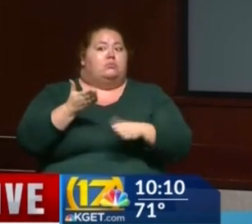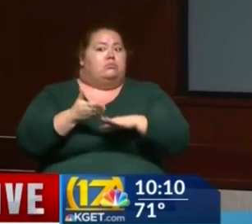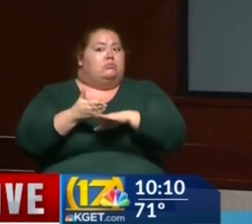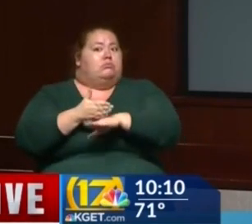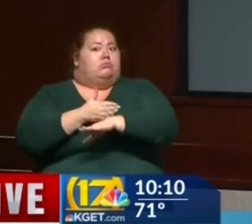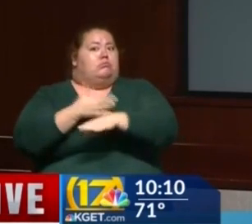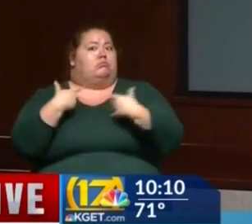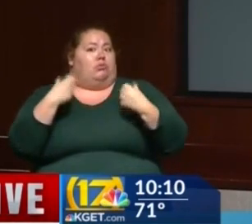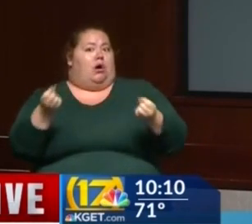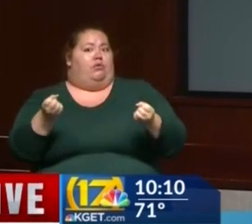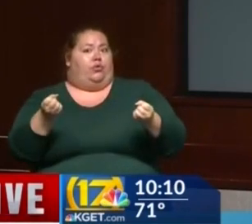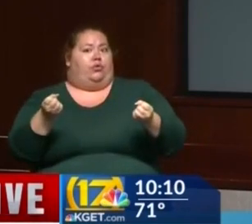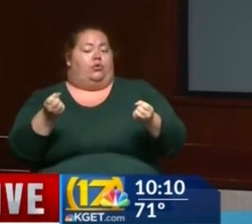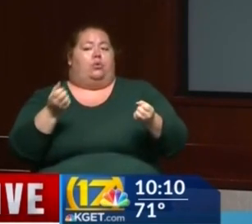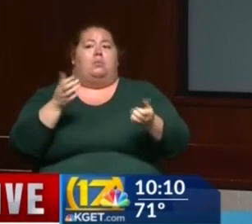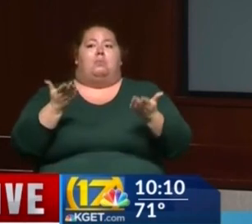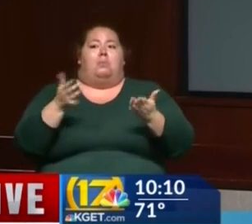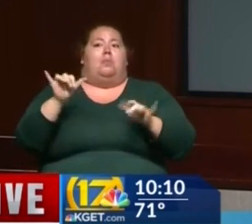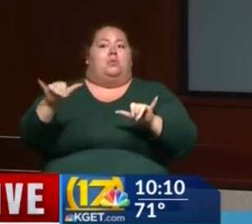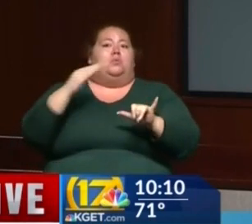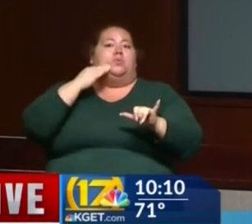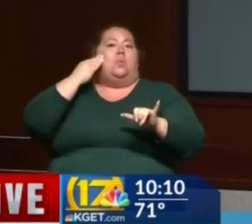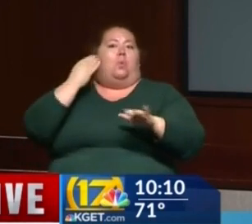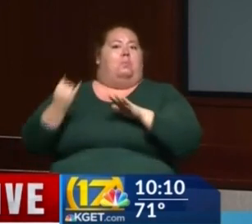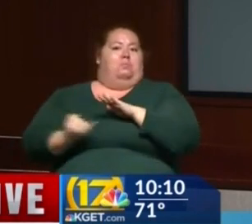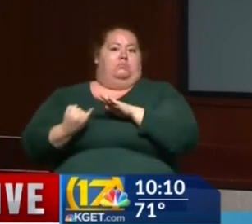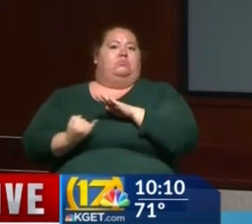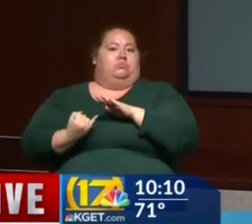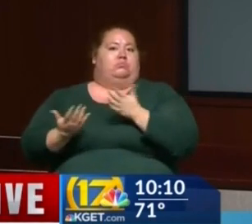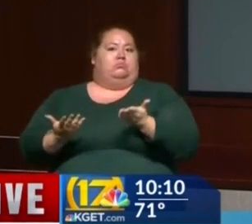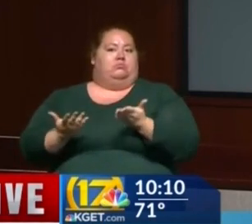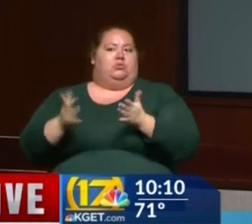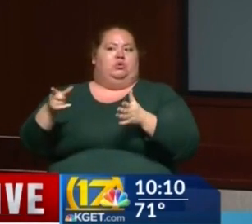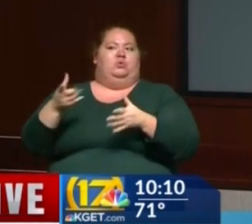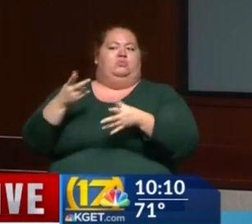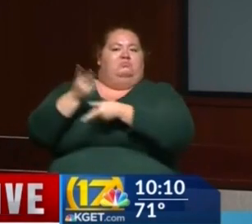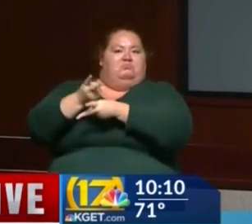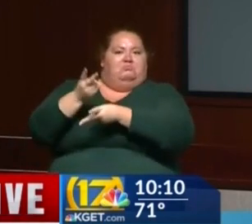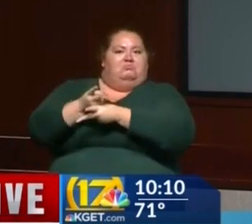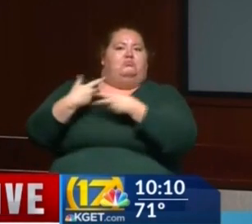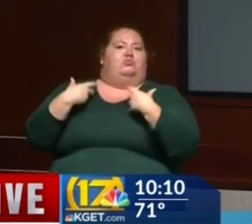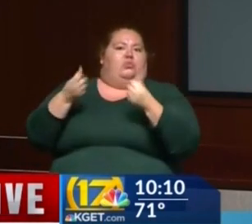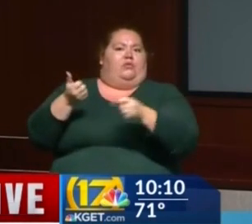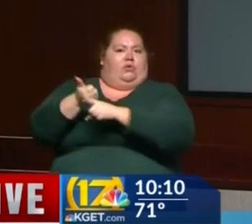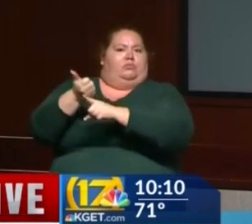99 PERCENT OF EVERYONE THAT HAS TESTED POSITIVE HAS FULLY RECOVERED IS PRESUMED FULLY